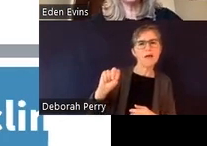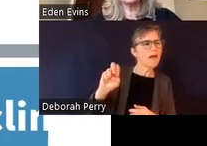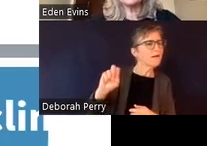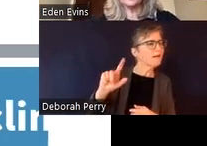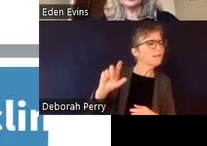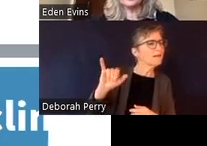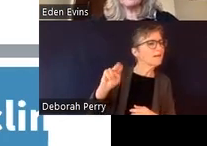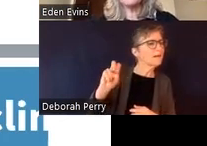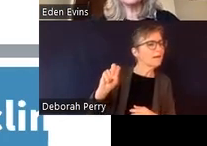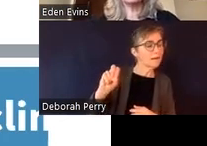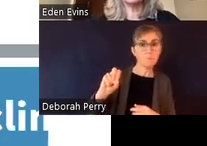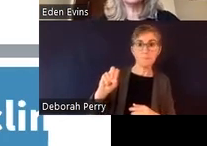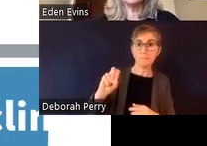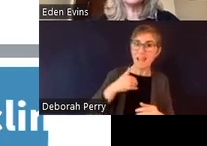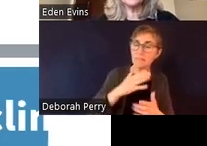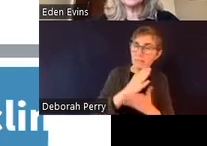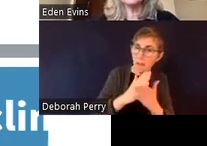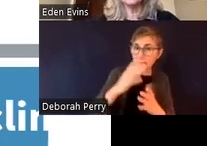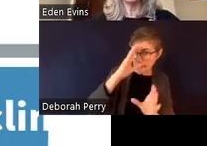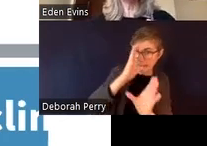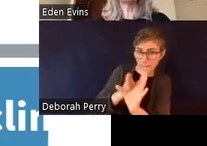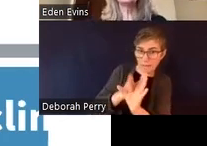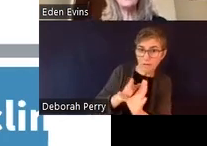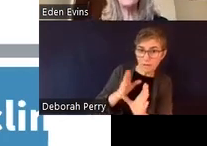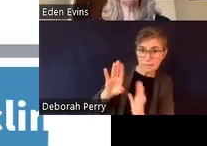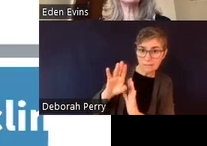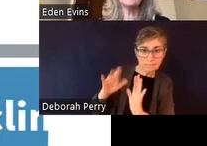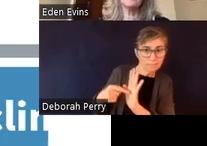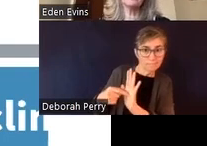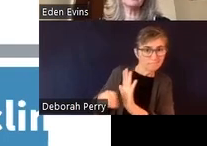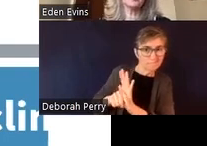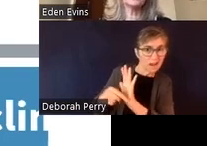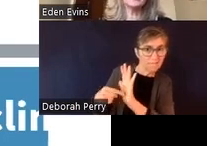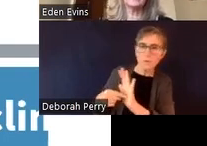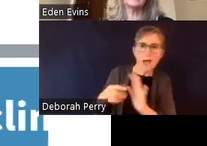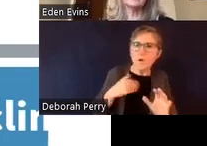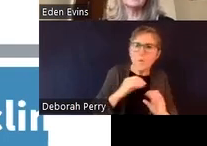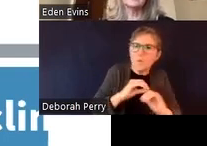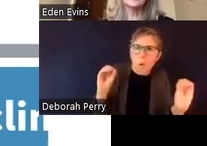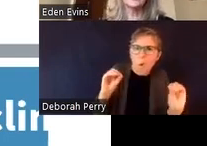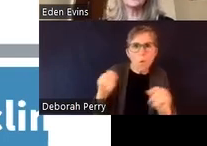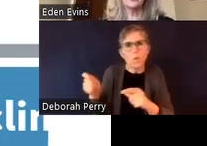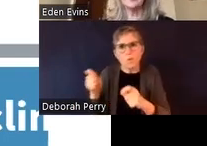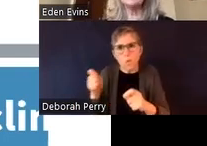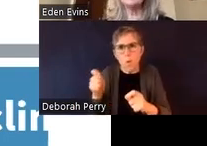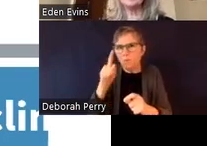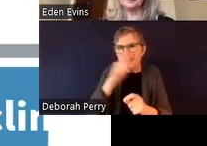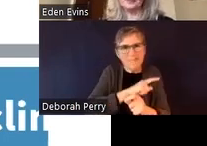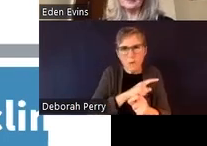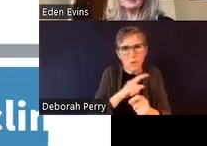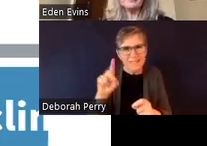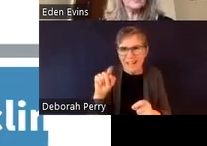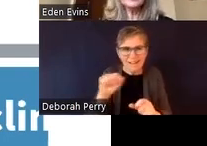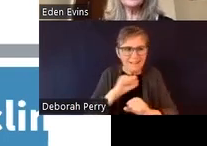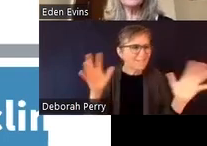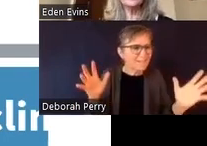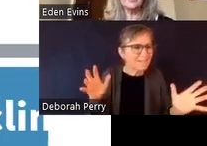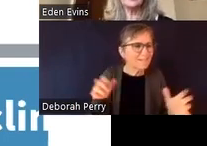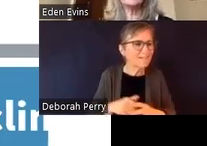psychiatric side effects amongst people taking it, we had no placebo control data to guide,